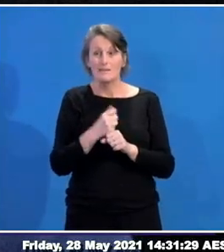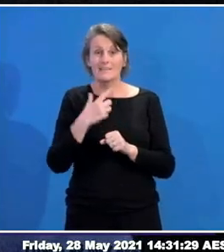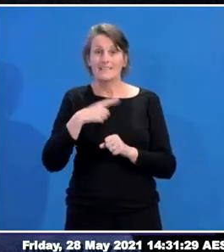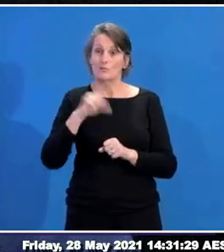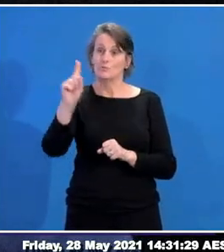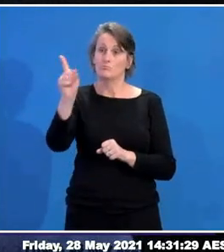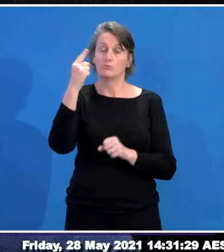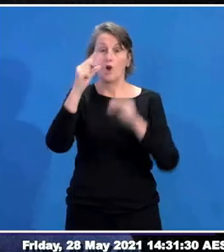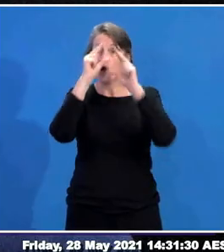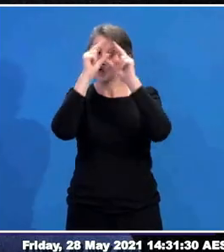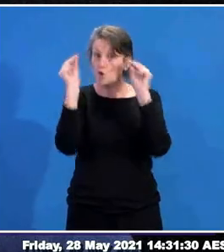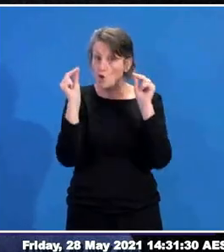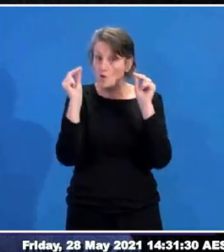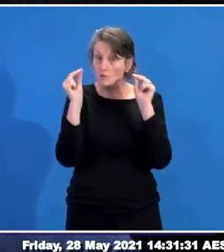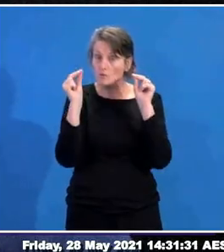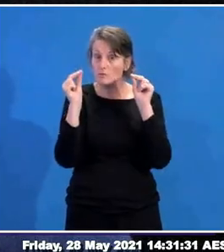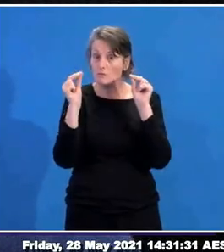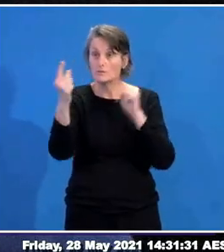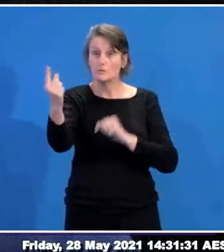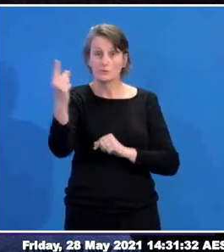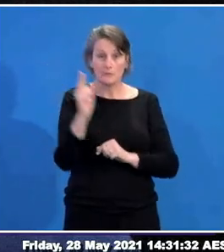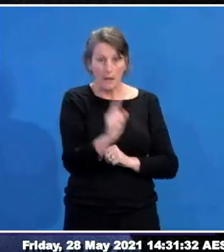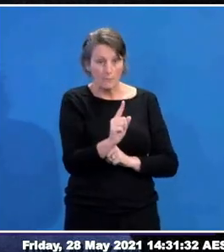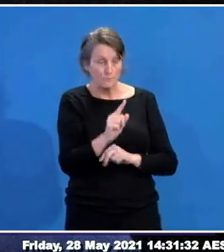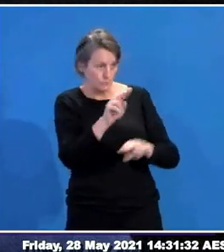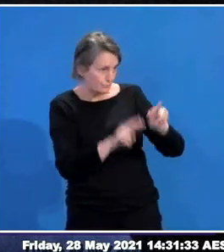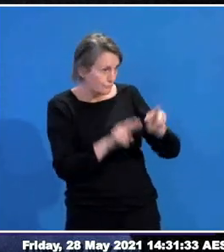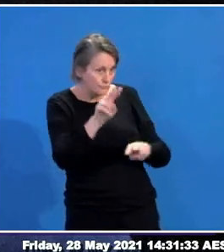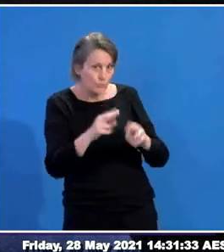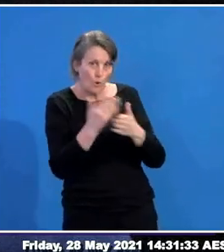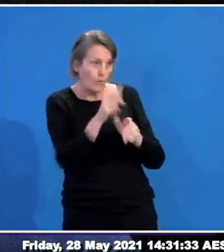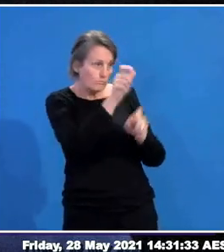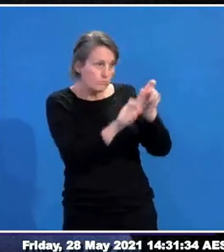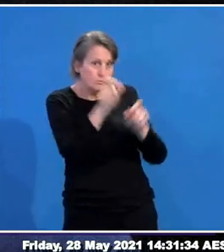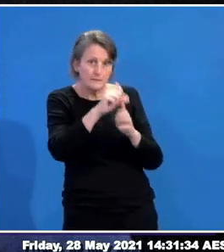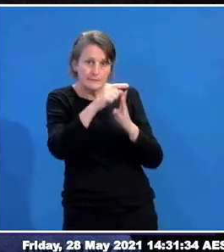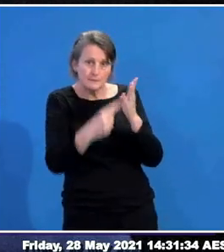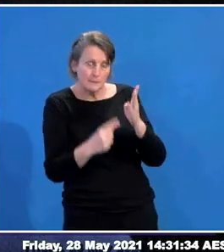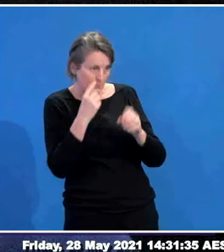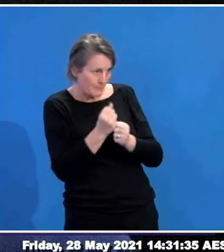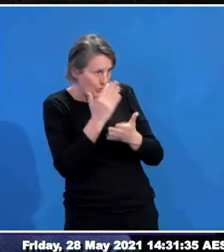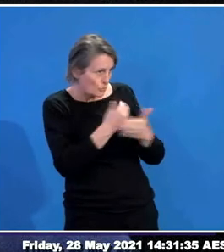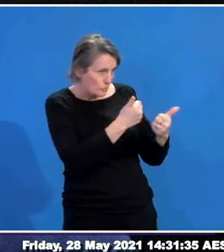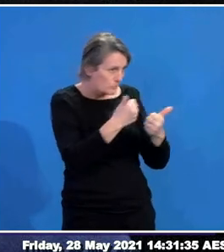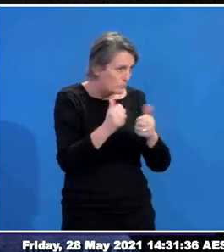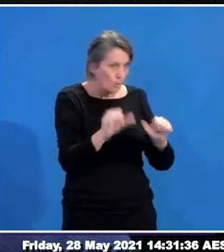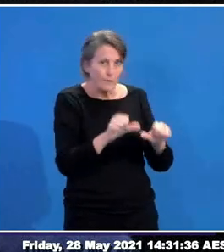to do direct well-being assessments with clients in a particular service.